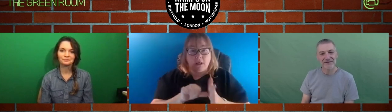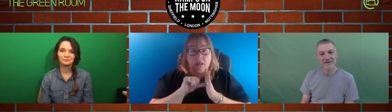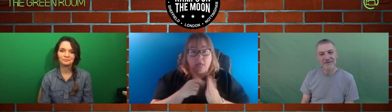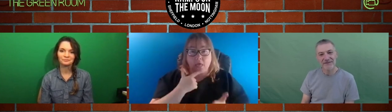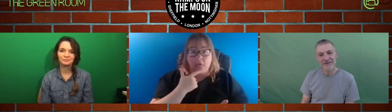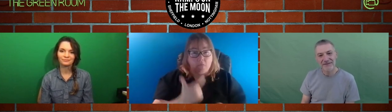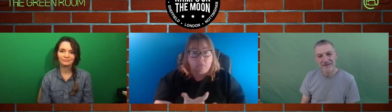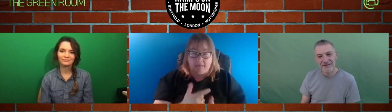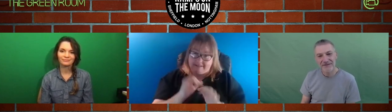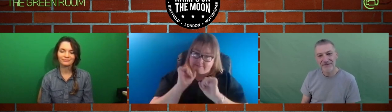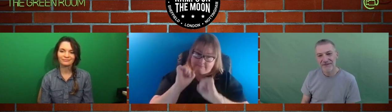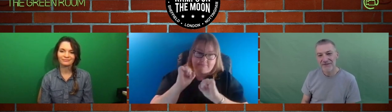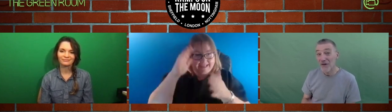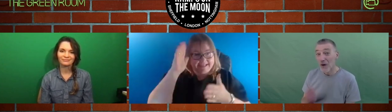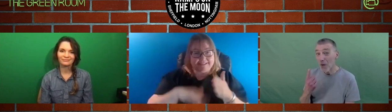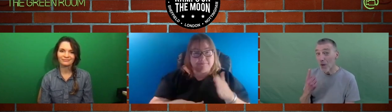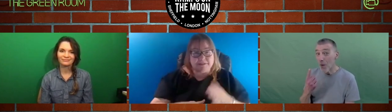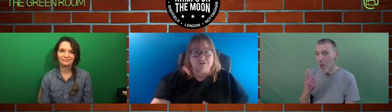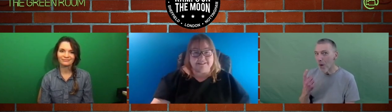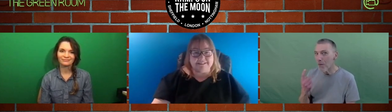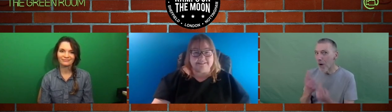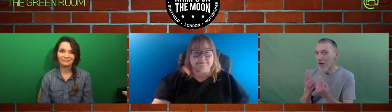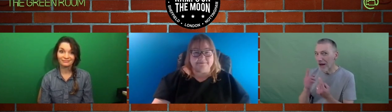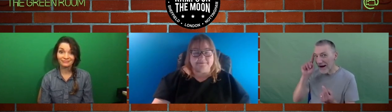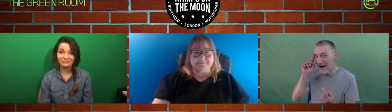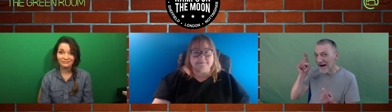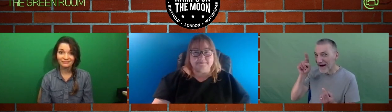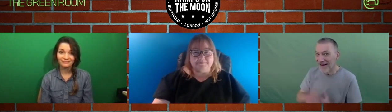I've got one more favorite one as well.